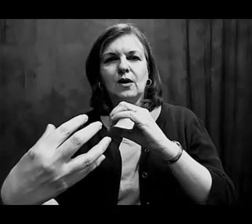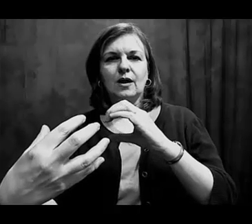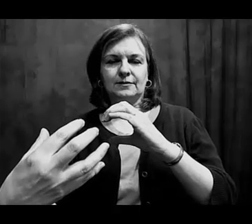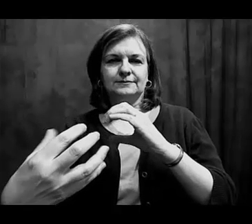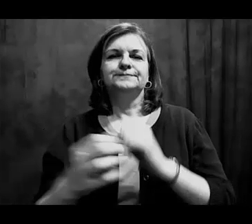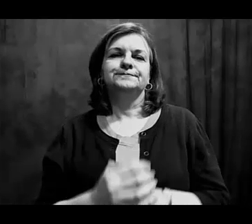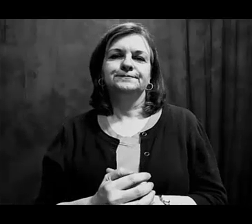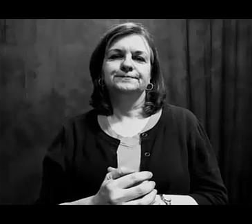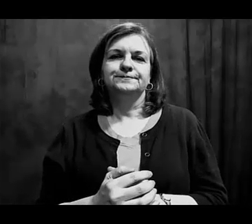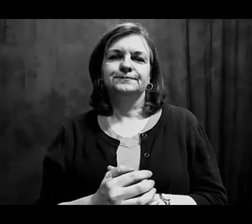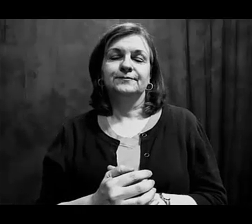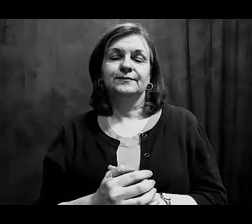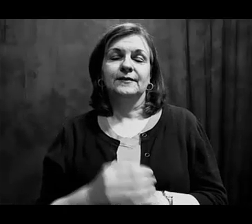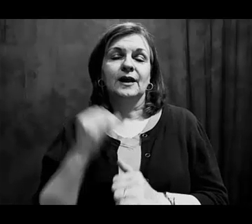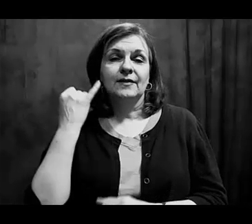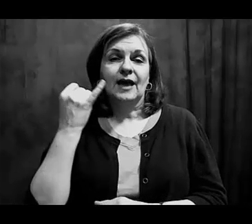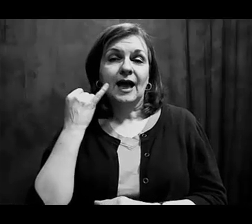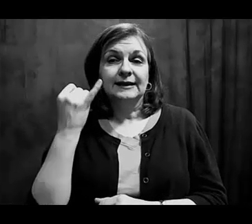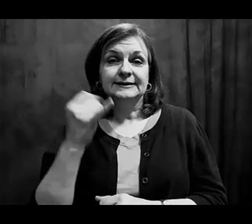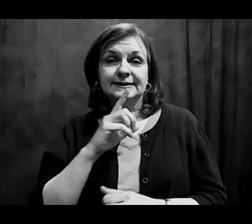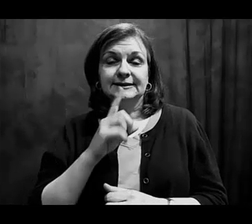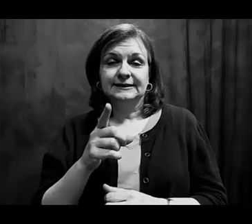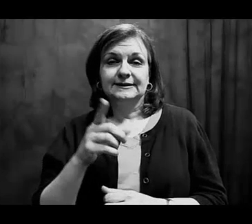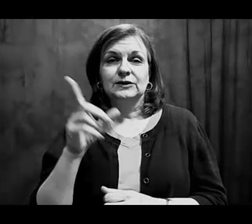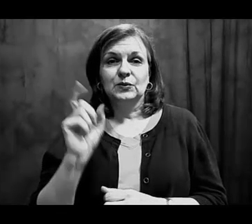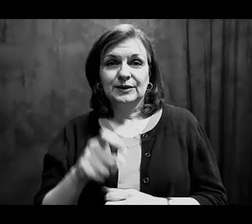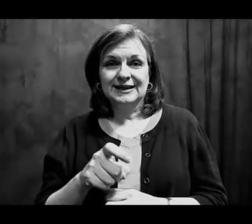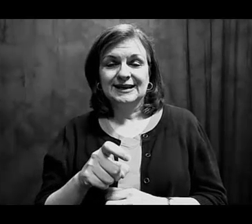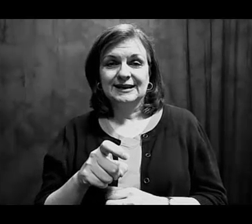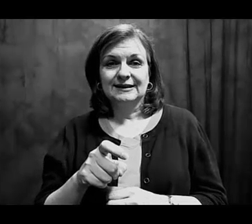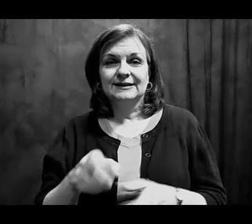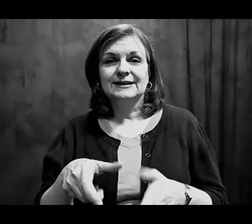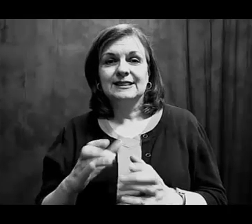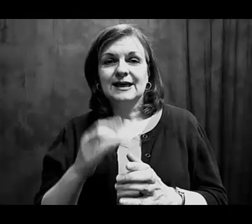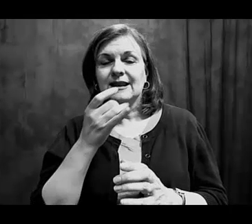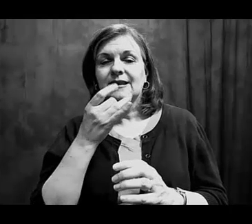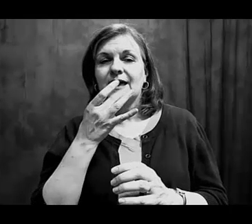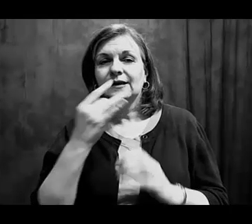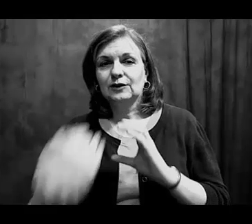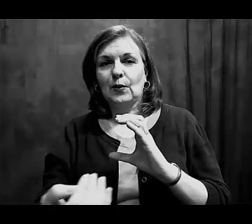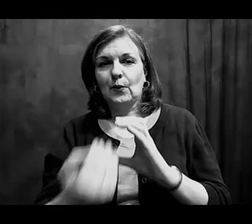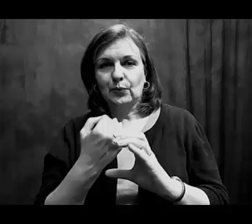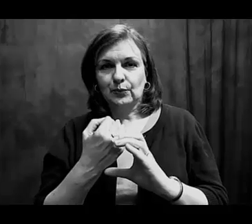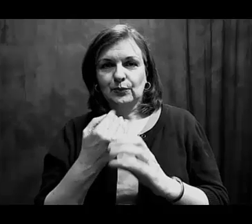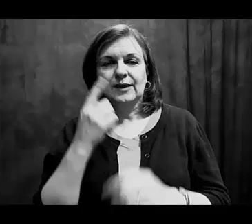pupil enlarges -- the idea is we've got to get light in